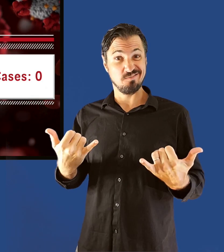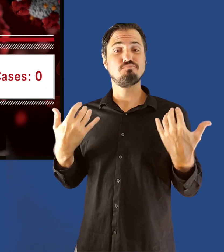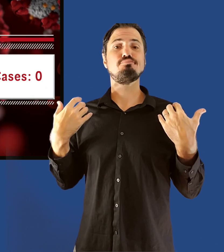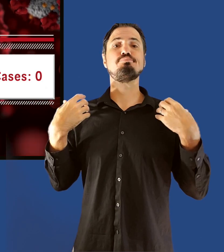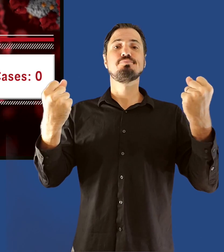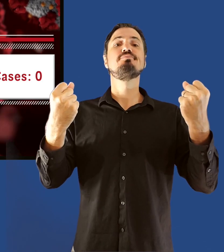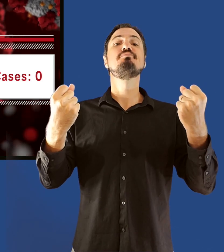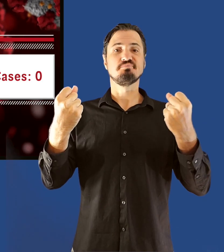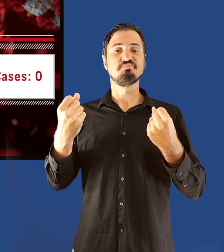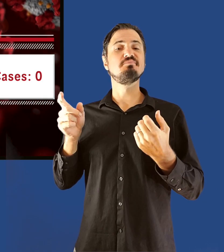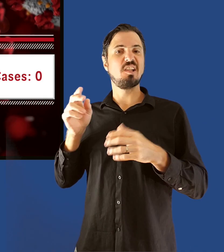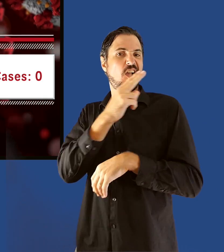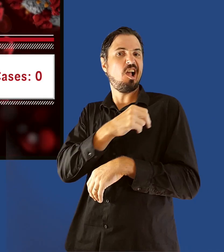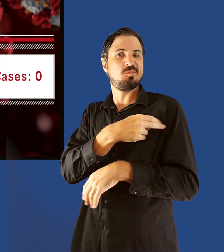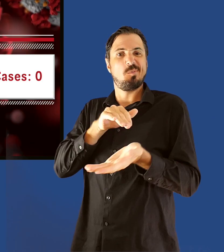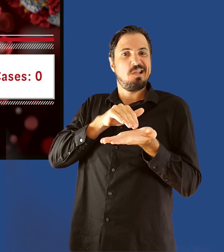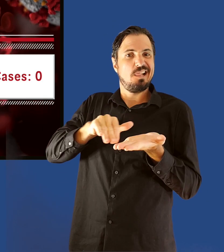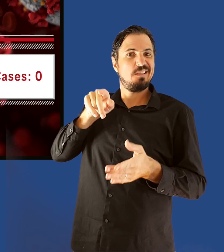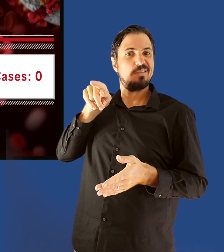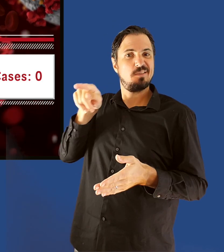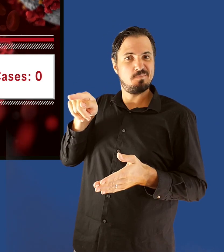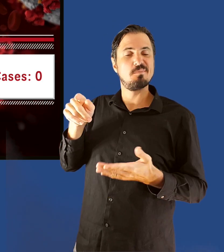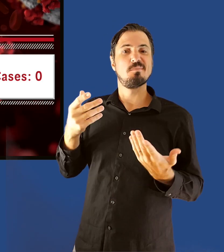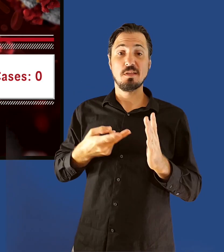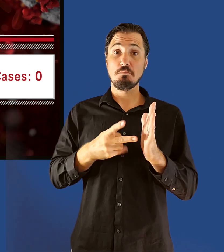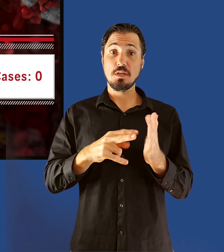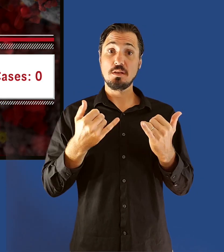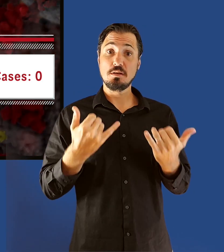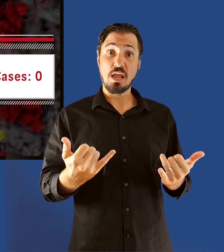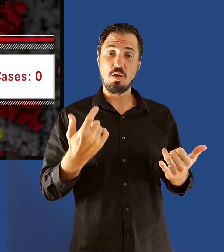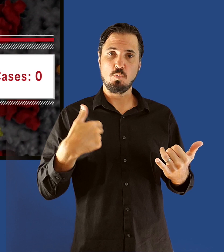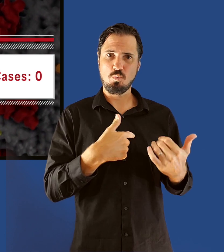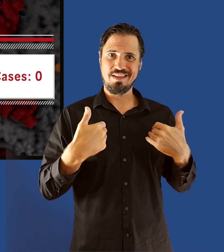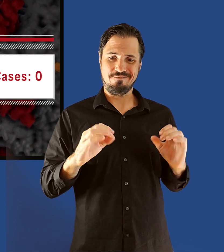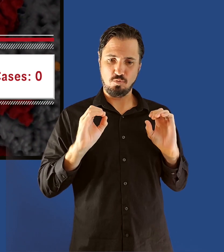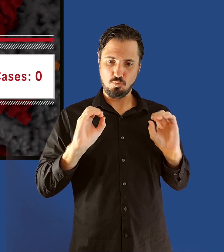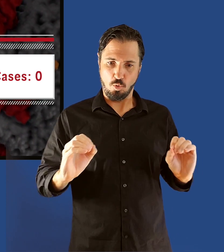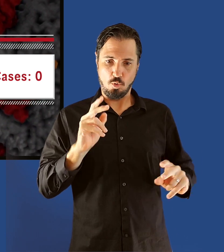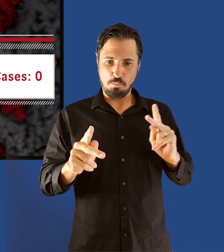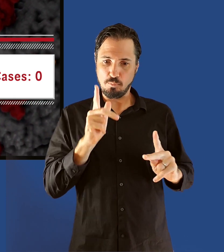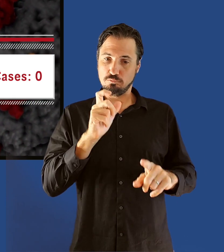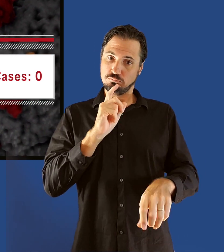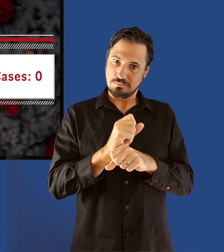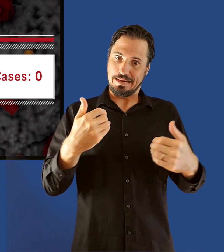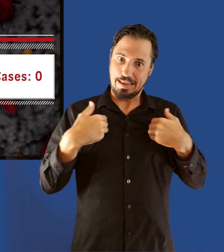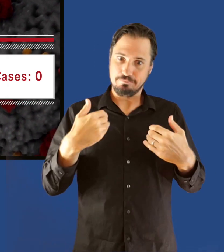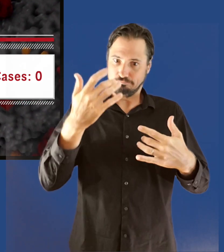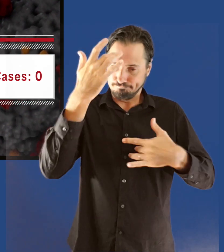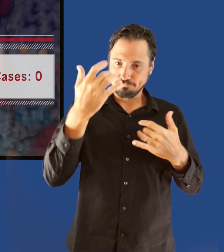This means, we have NO active cases of COVID-19 at this time, and all positive cases have either recovered or returned home on the mainland.